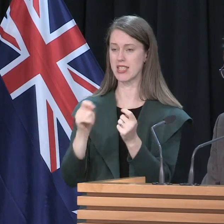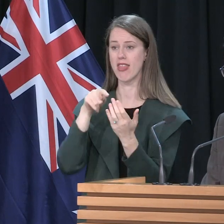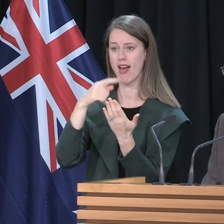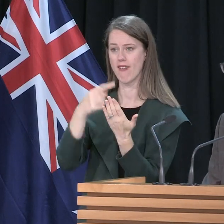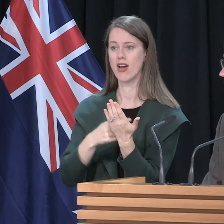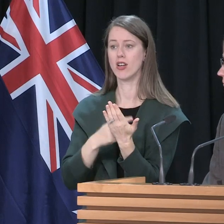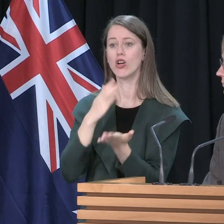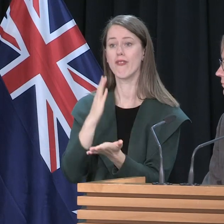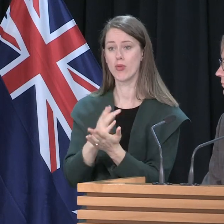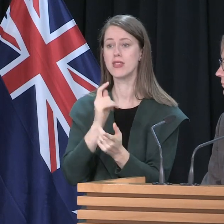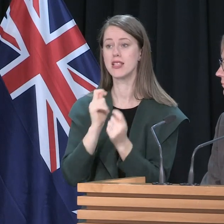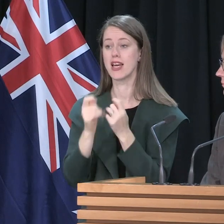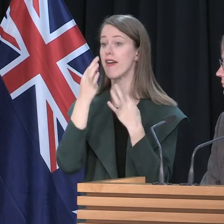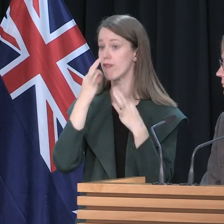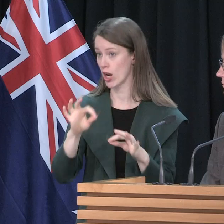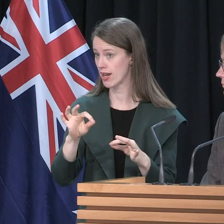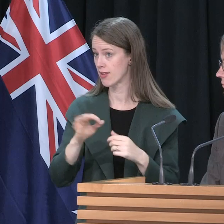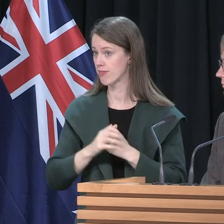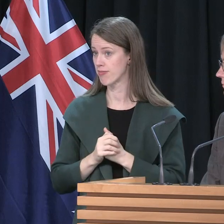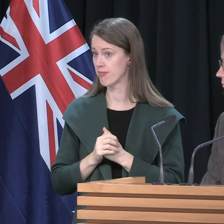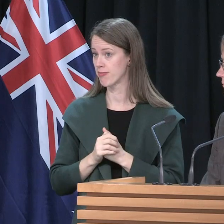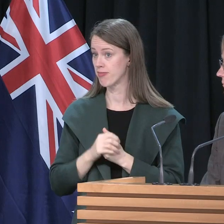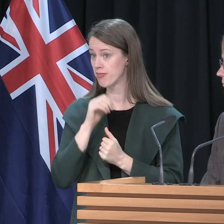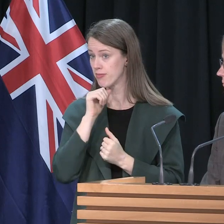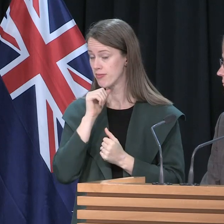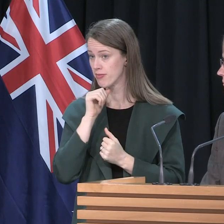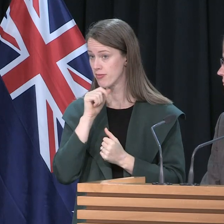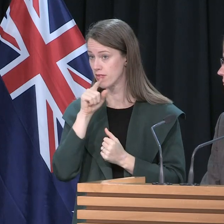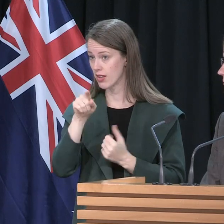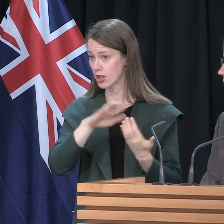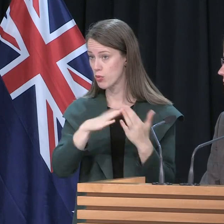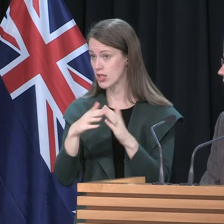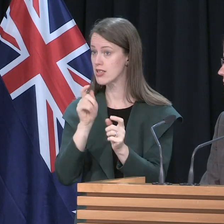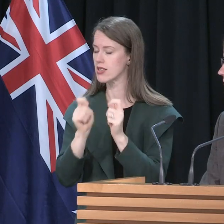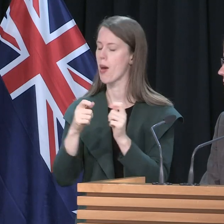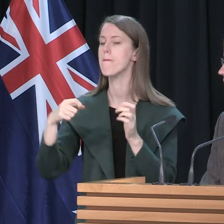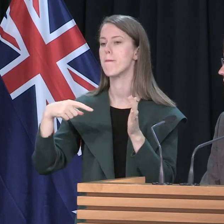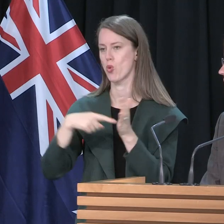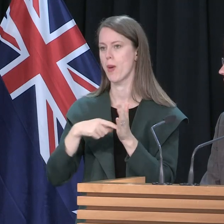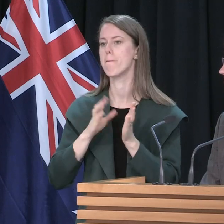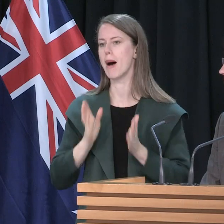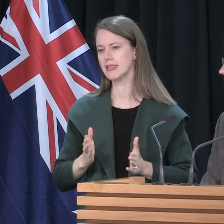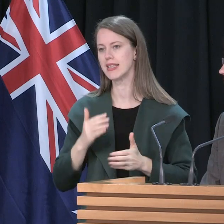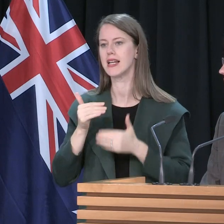clarity for CBAC and GPs on who to test. The updated advice confirms testing